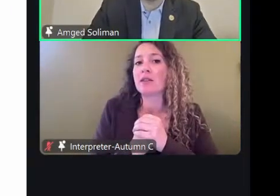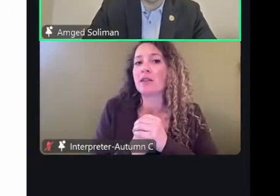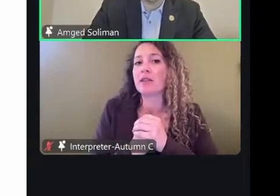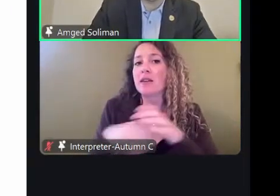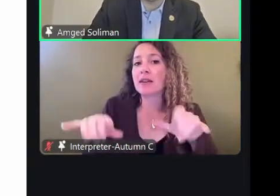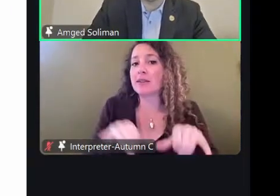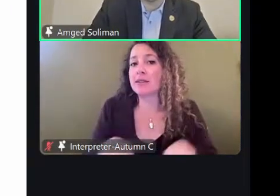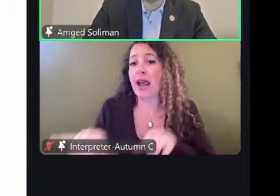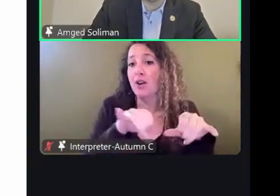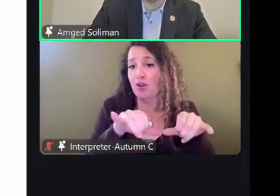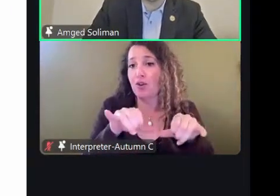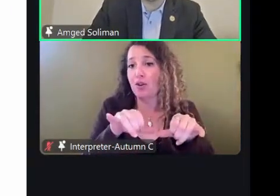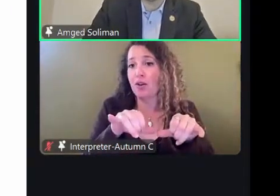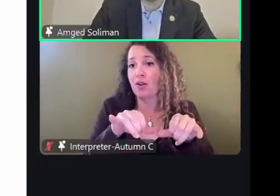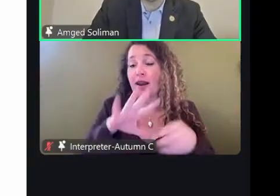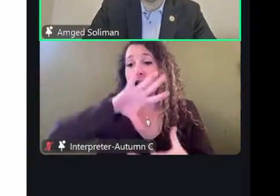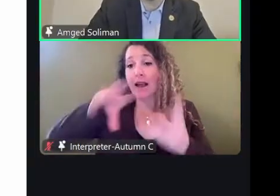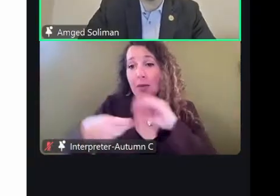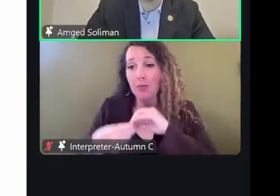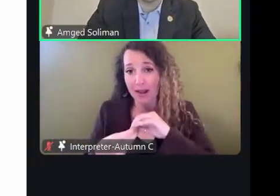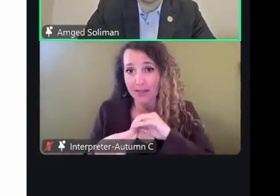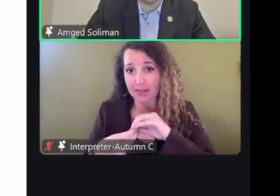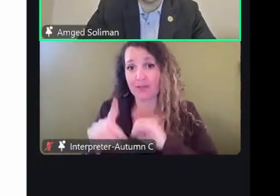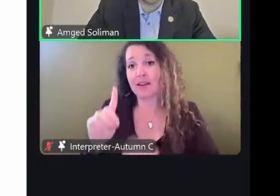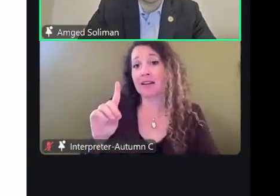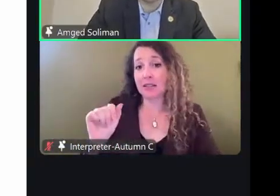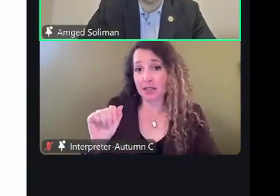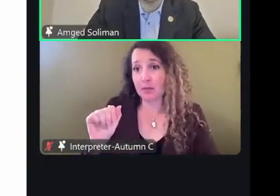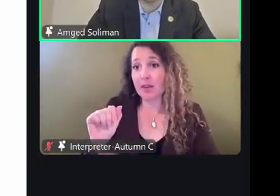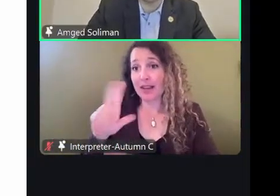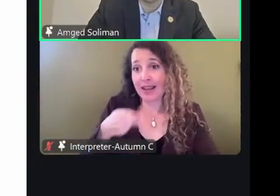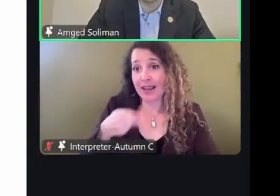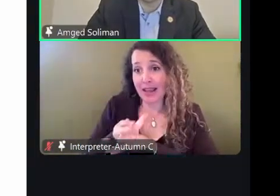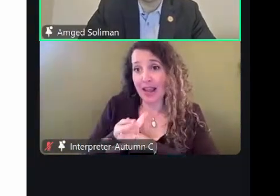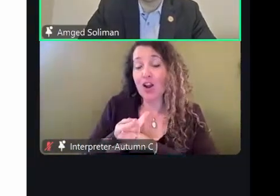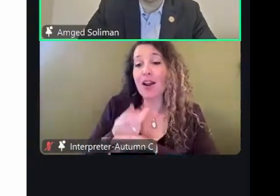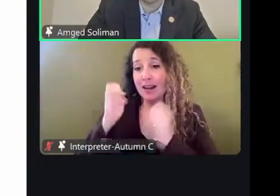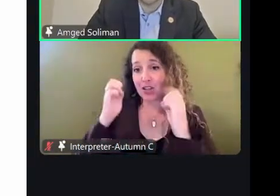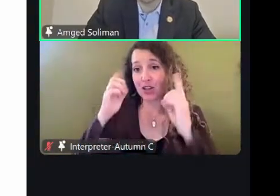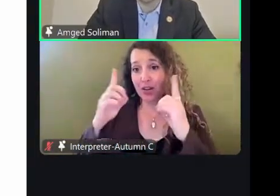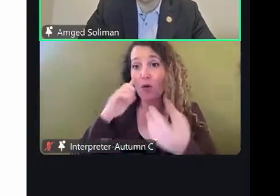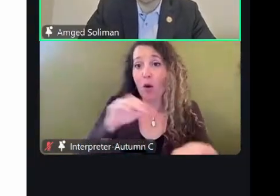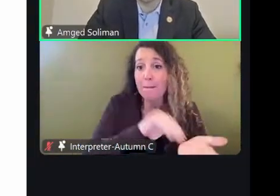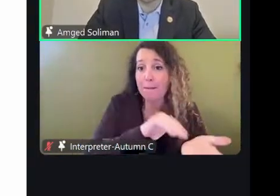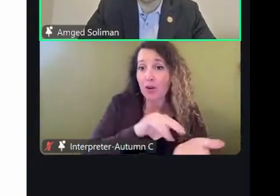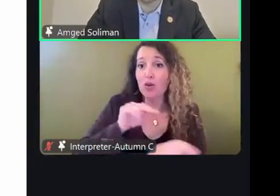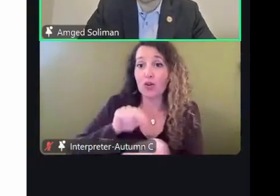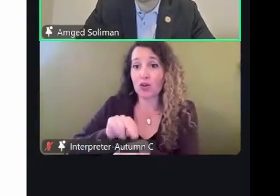comprehensive disability clinical care education and training of medical nursing and other health